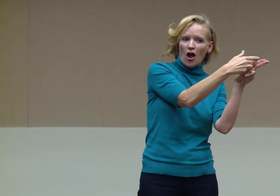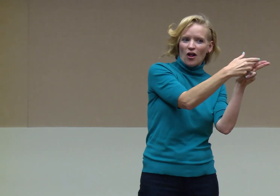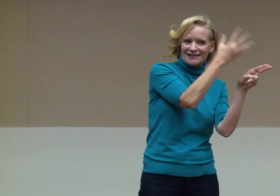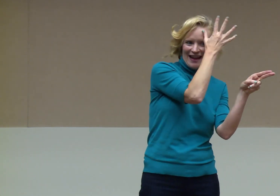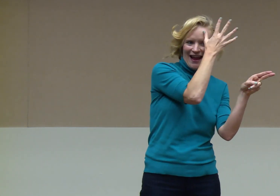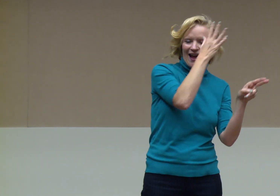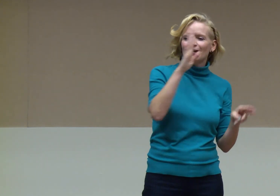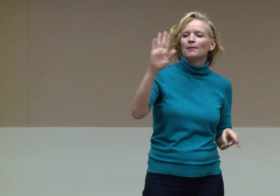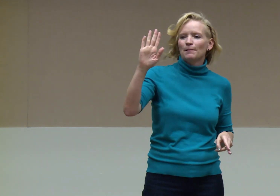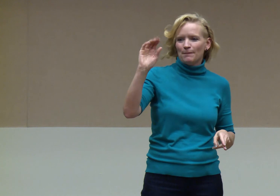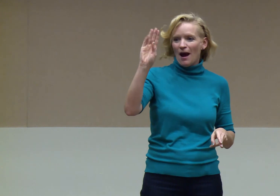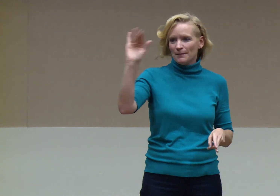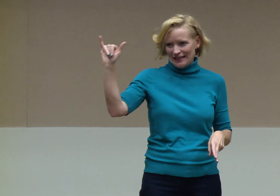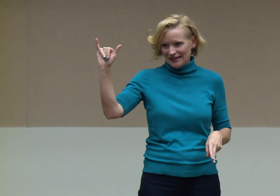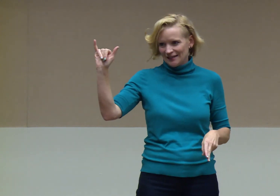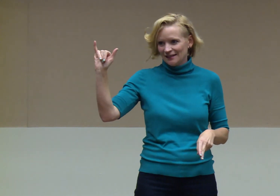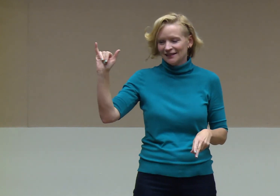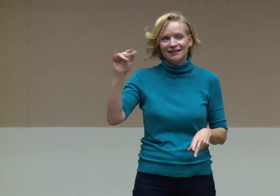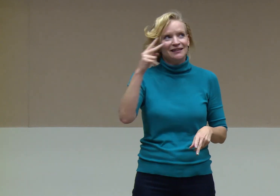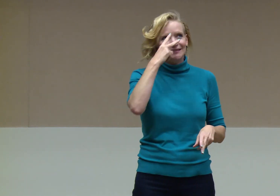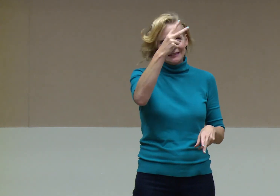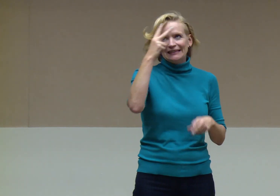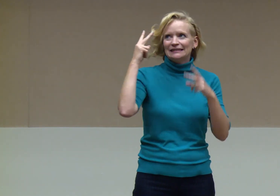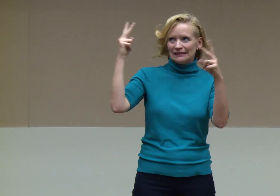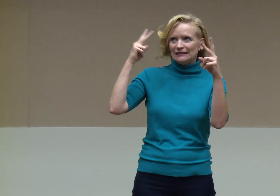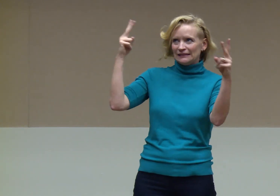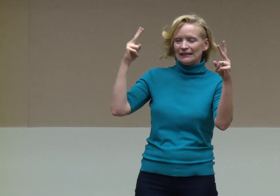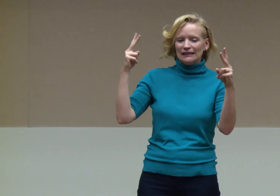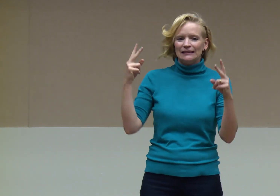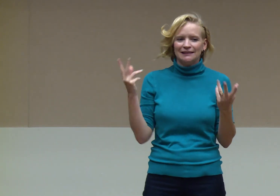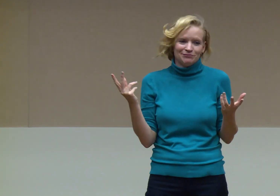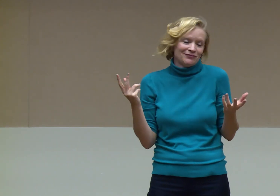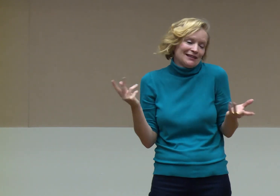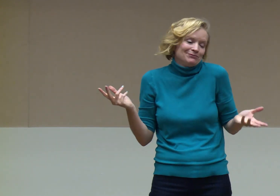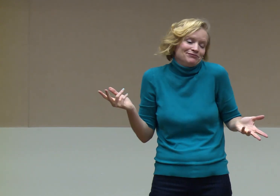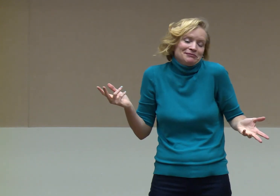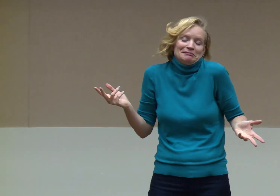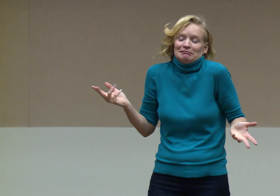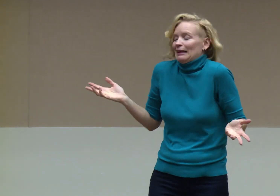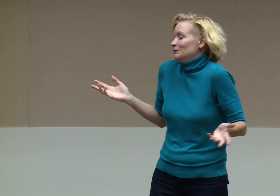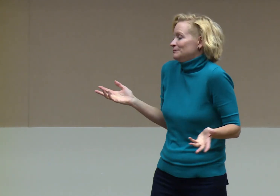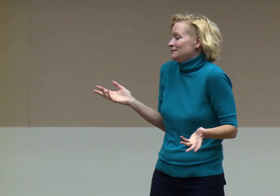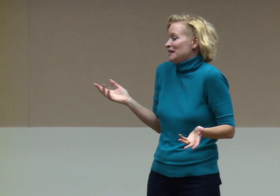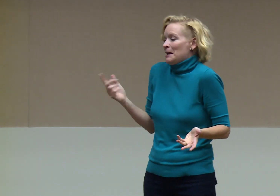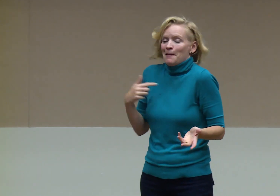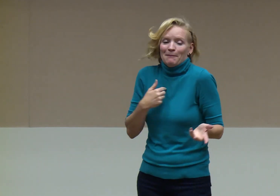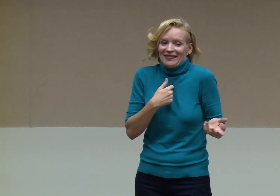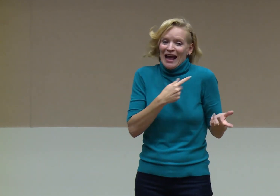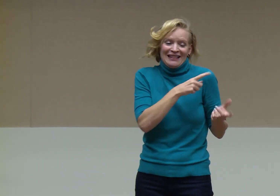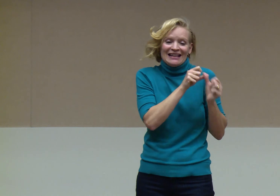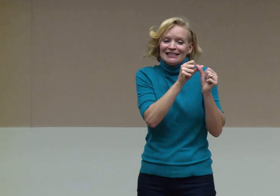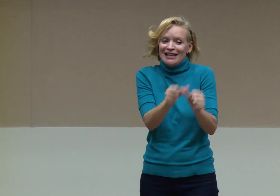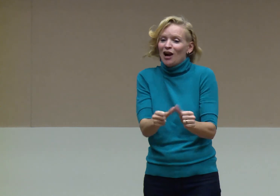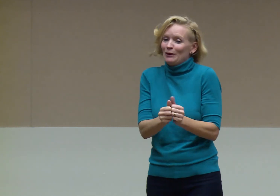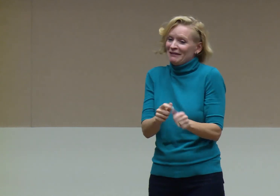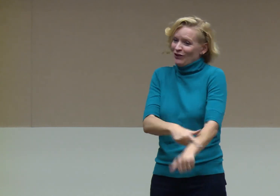And so if person called Dad Bobby, I would call Dad Bobby. So that's just what I knew from other people.